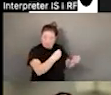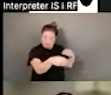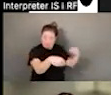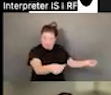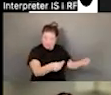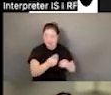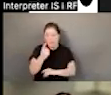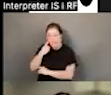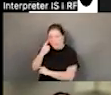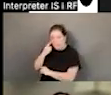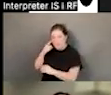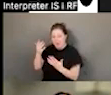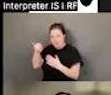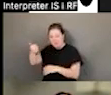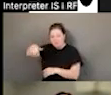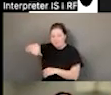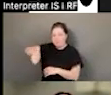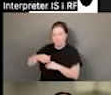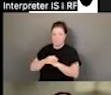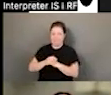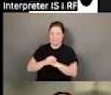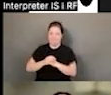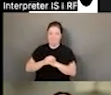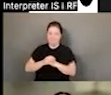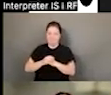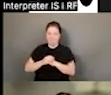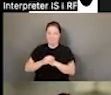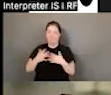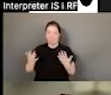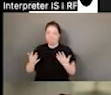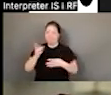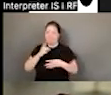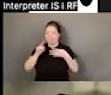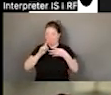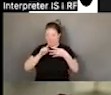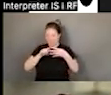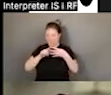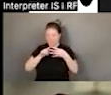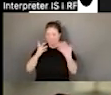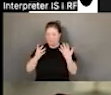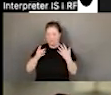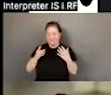was the first one is vocabulary support, how we can make it more easy for users